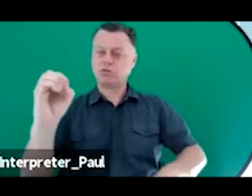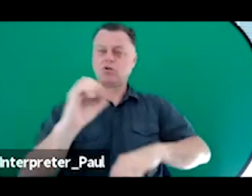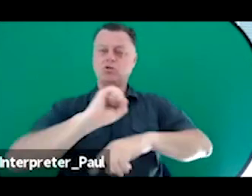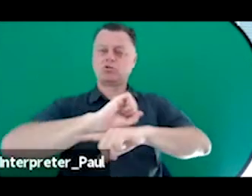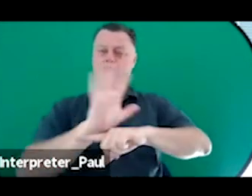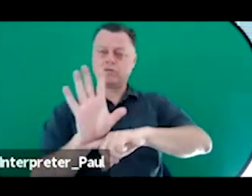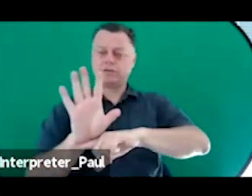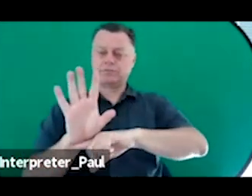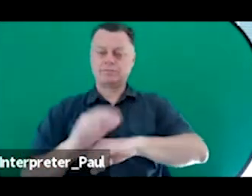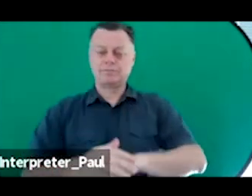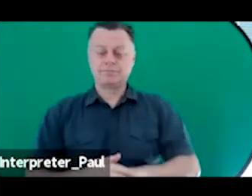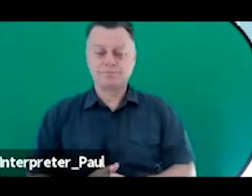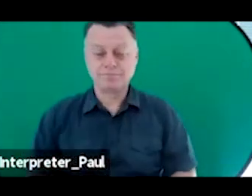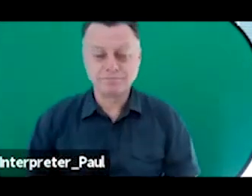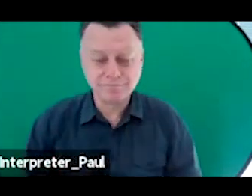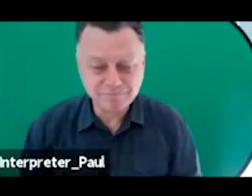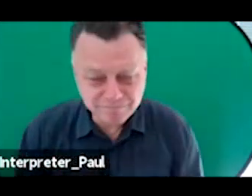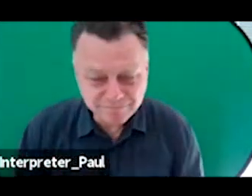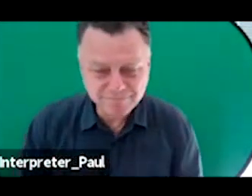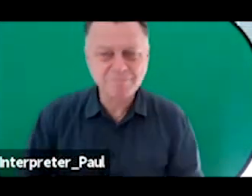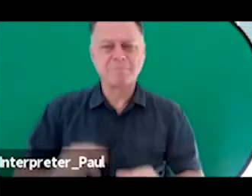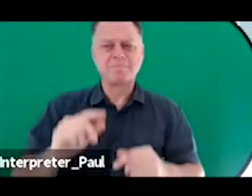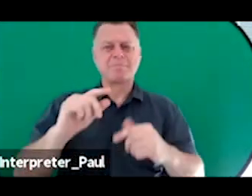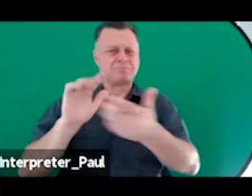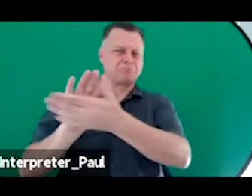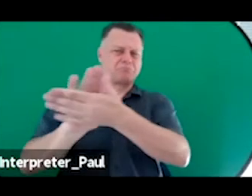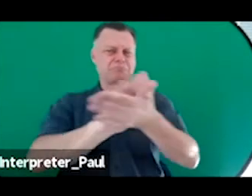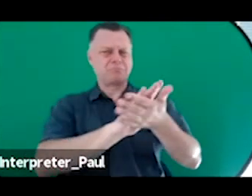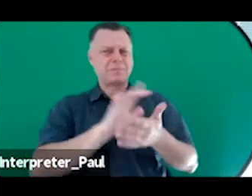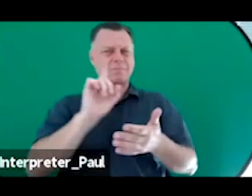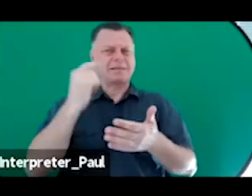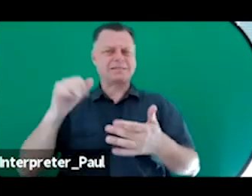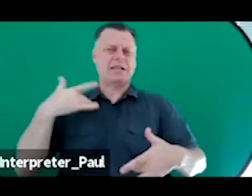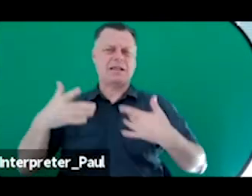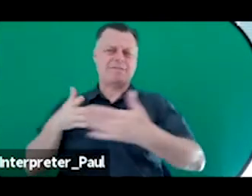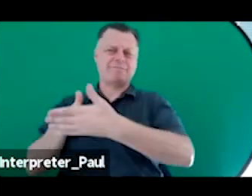All of those barriers, though, they are still around. And one of our big challenges is how